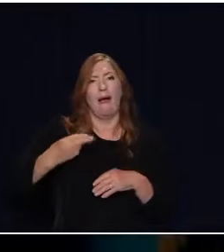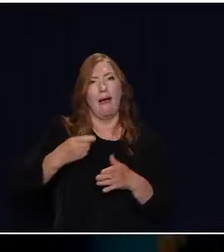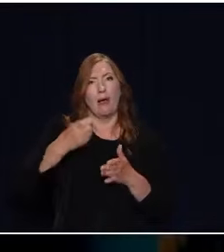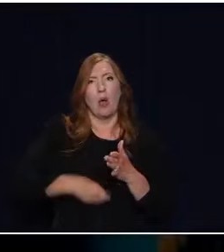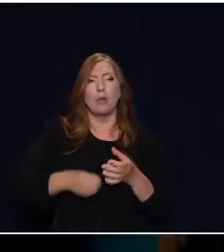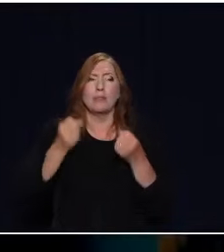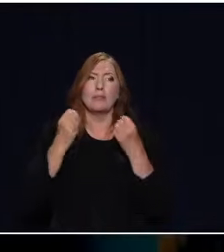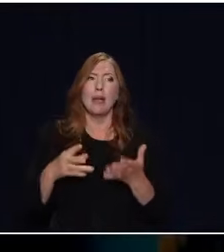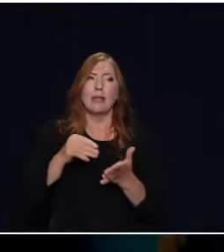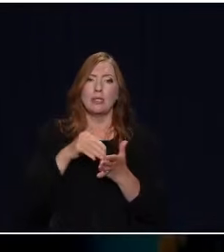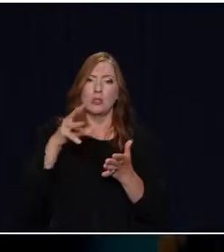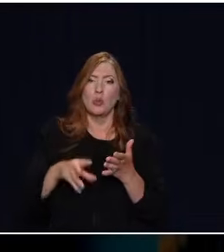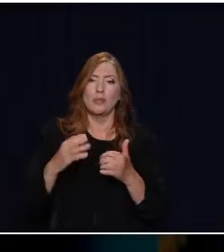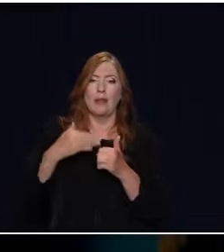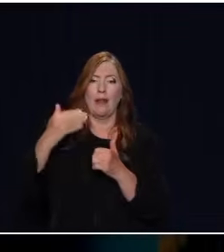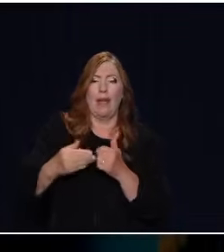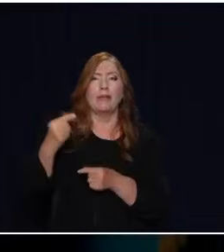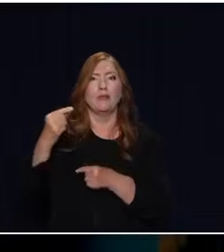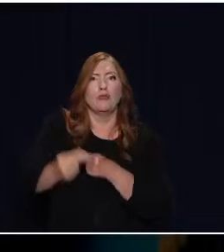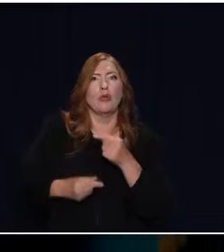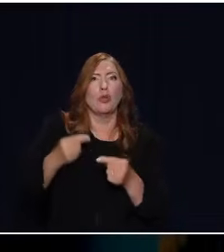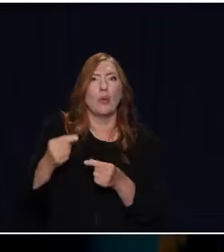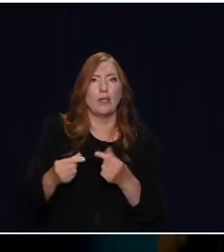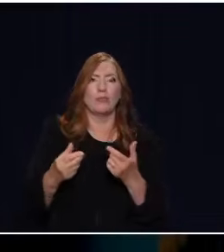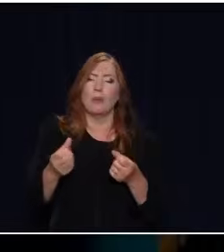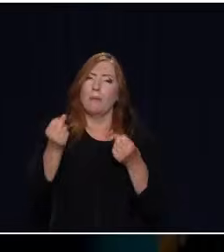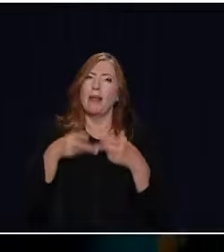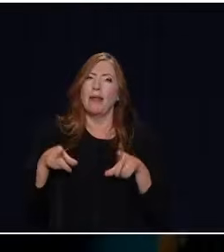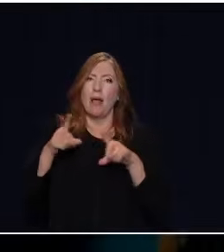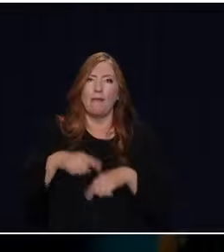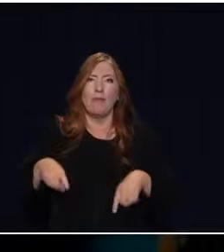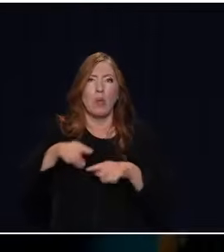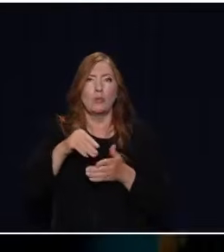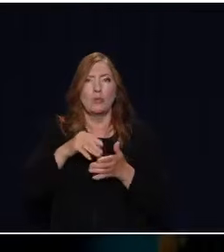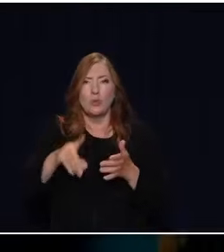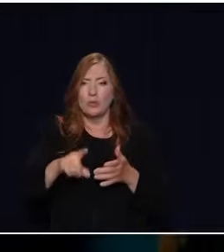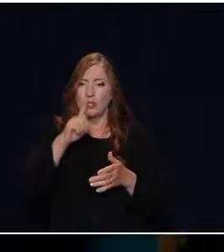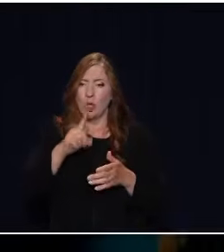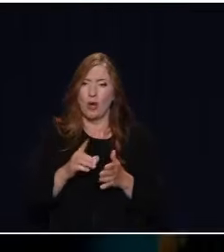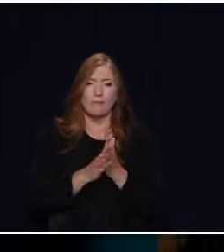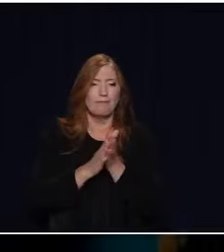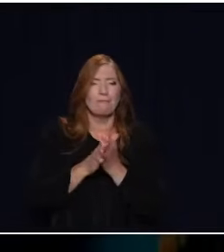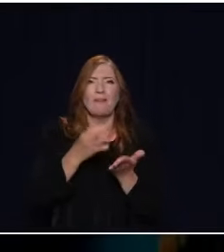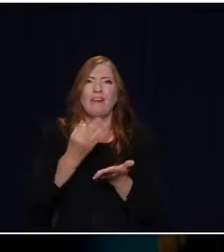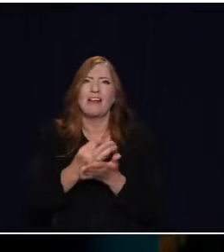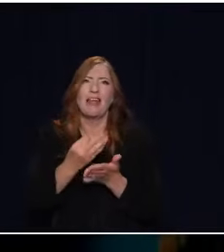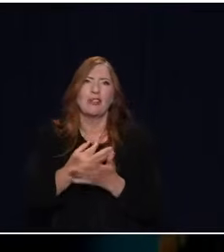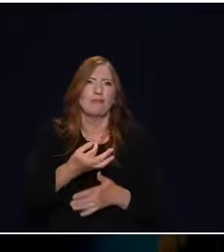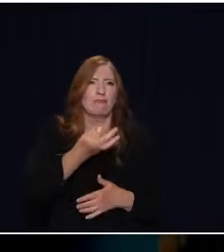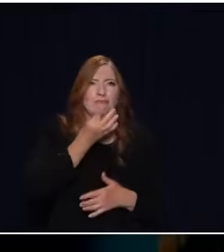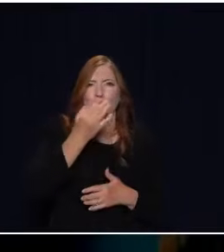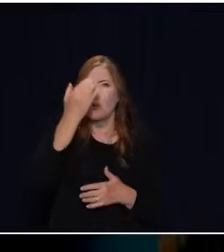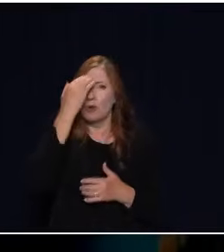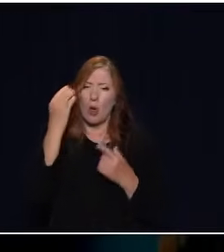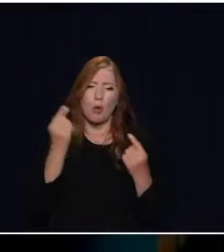THOUGHTS ABOUT POST SECONDARY TNTS MORE ACCESSIBLE AND